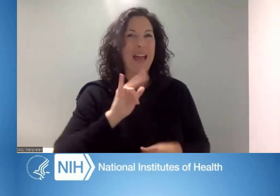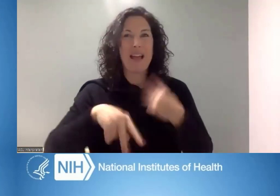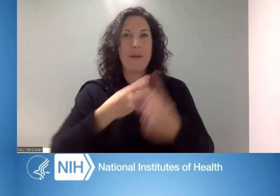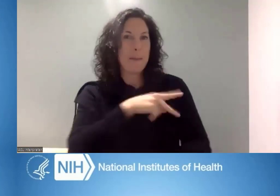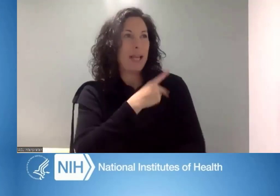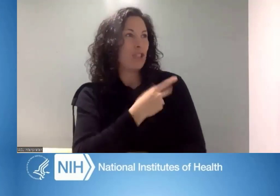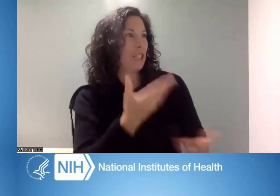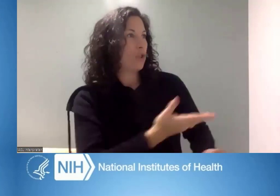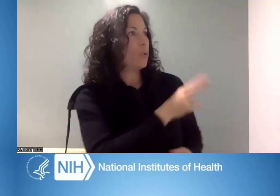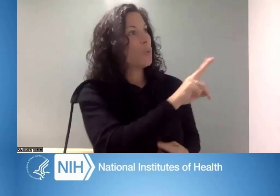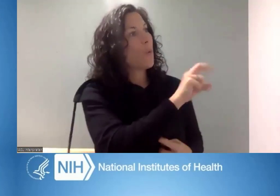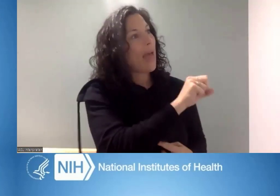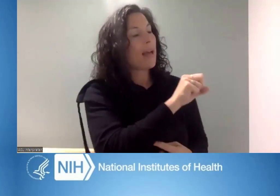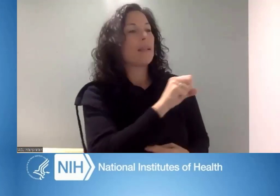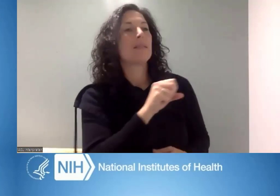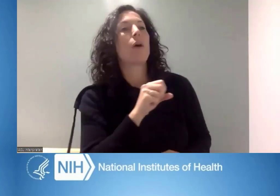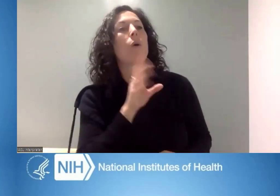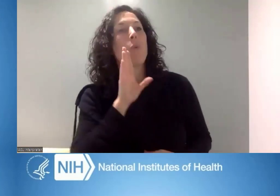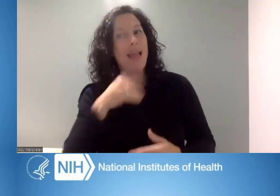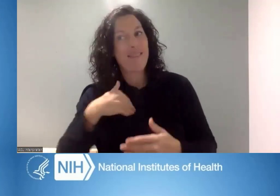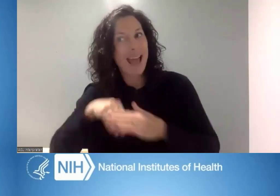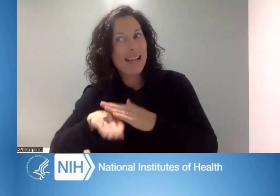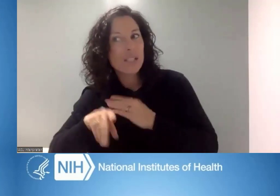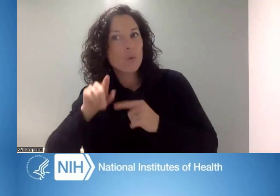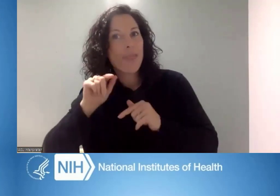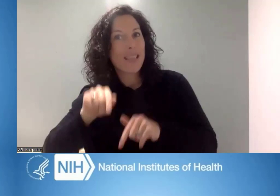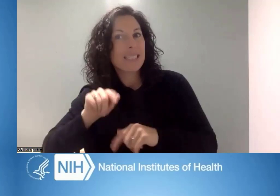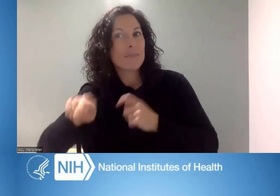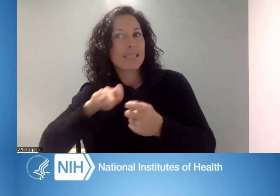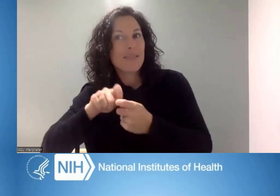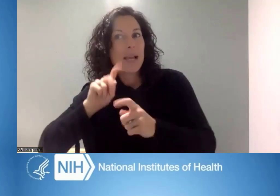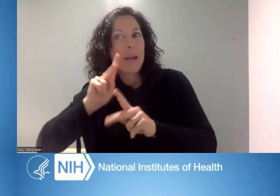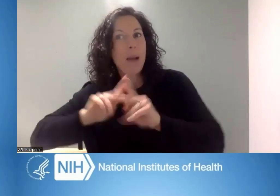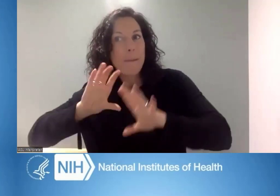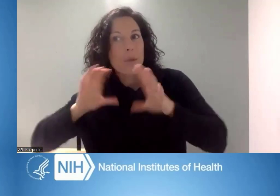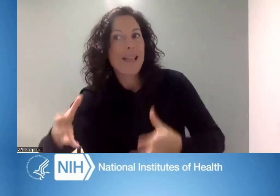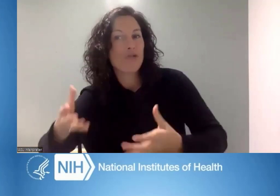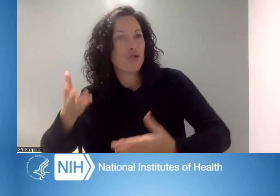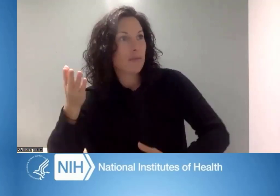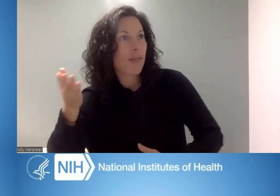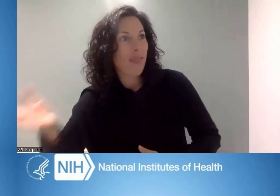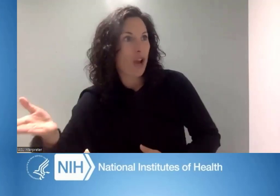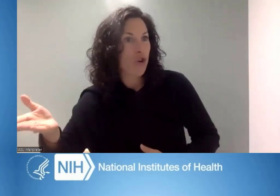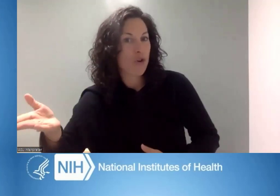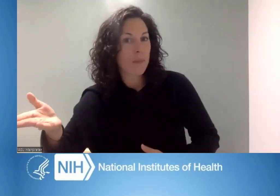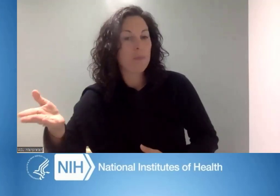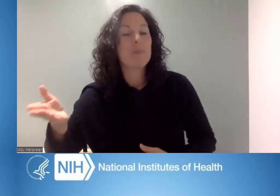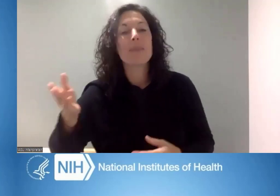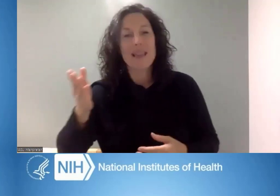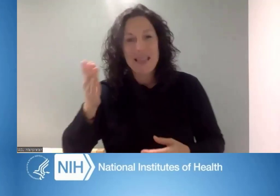And so we're going to get access to this particular population," things like that, but it is addressed in the review meeting